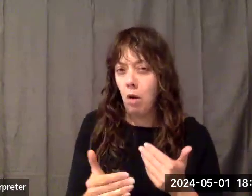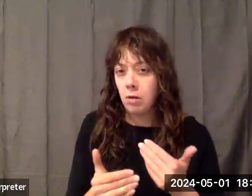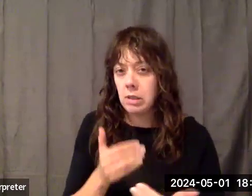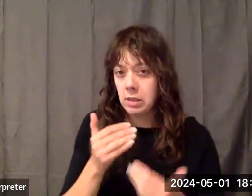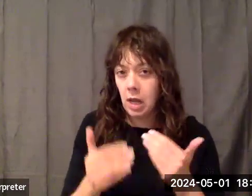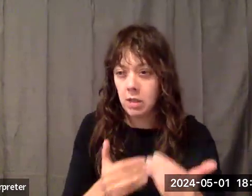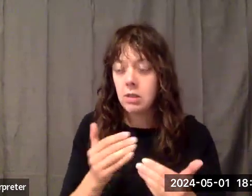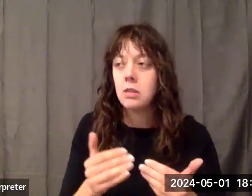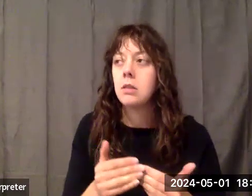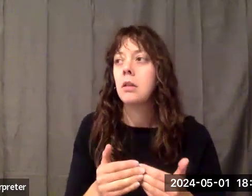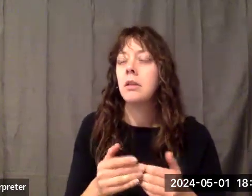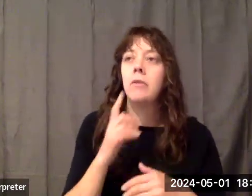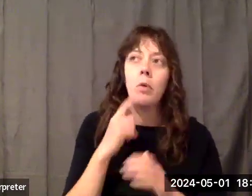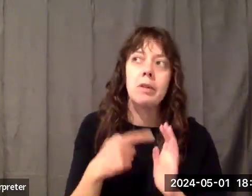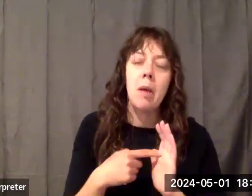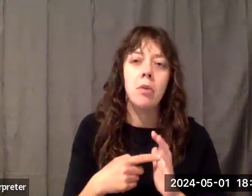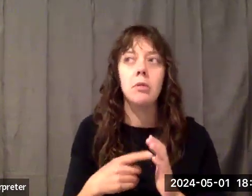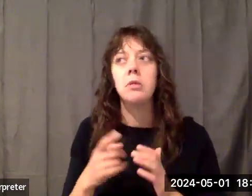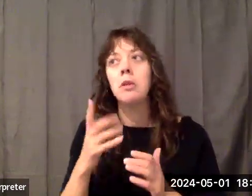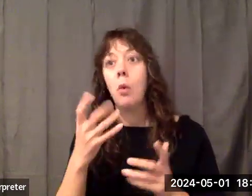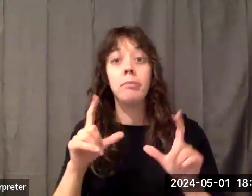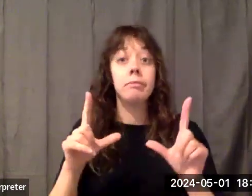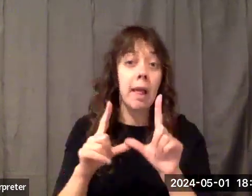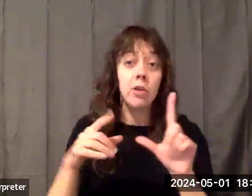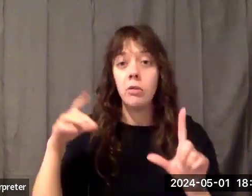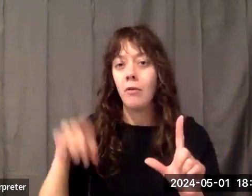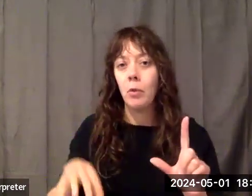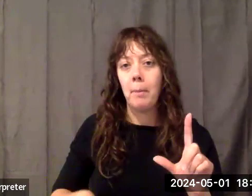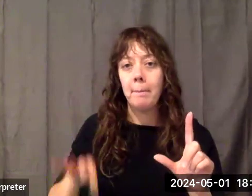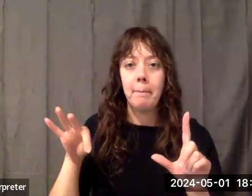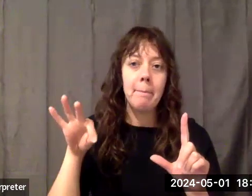to pay for your licensure, the fees to pay for if you have